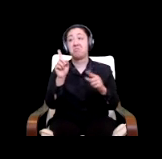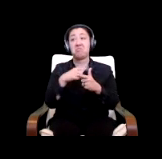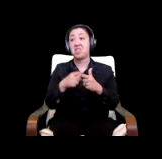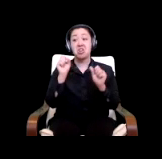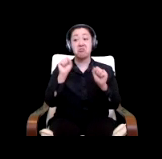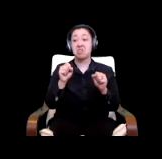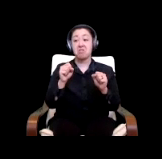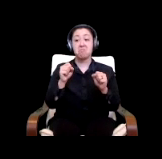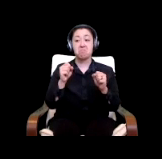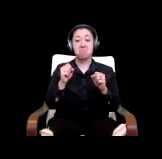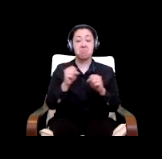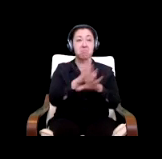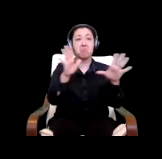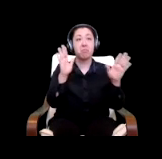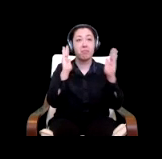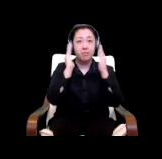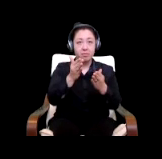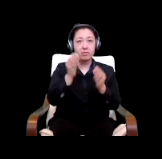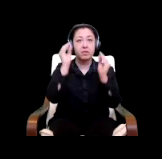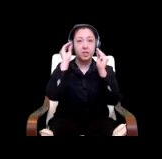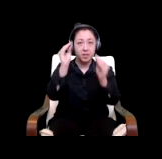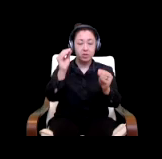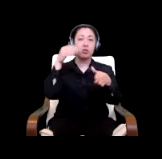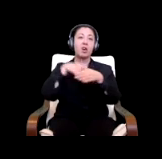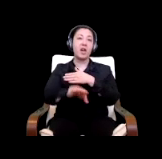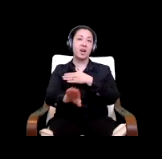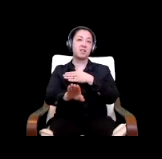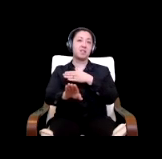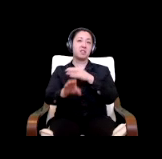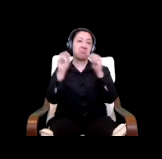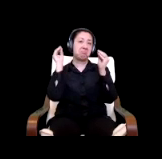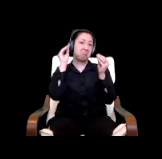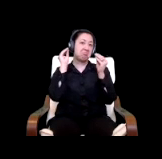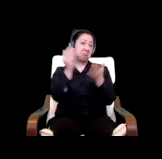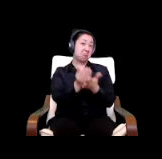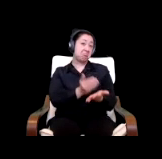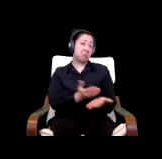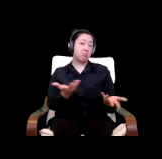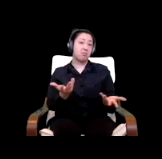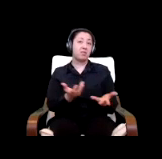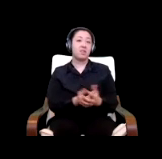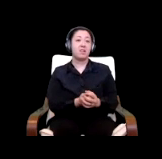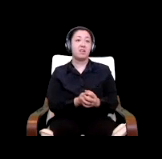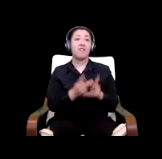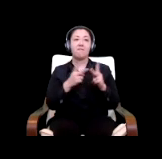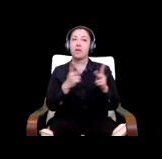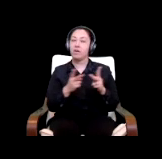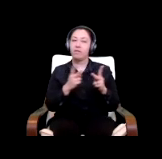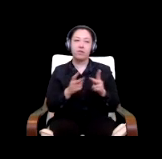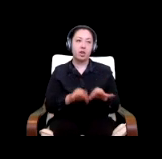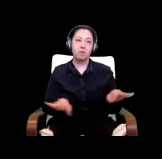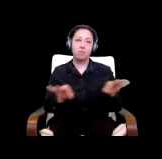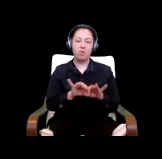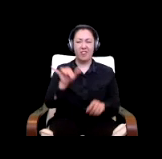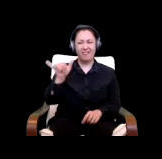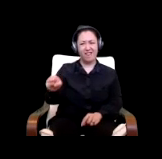and accessing the material. It is extremely important. That is such an easy fix of just